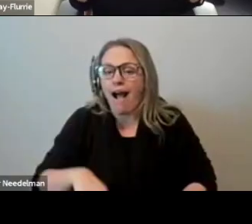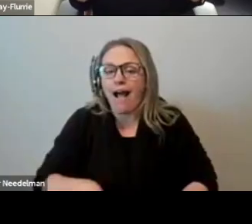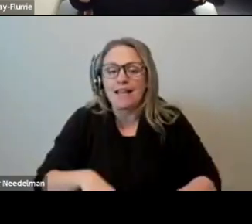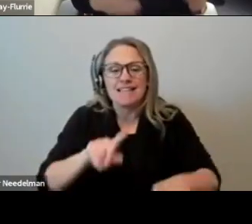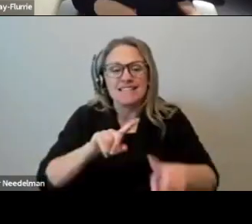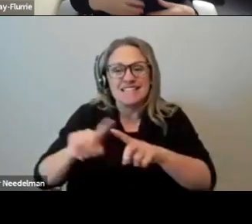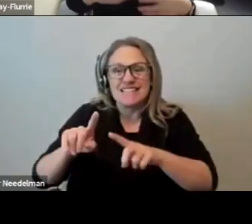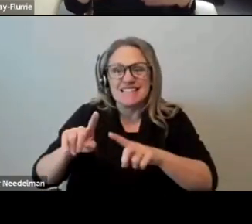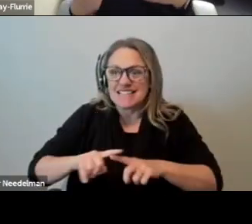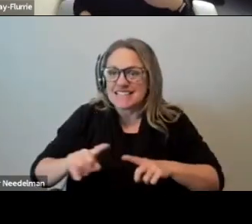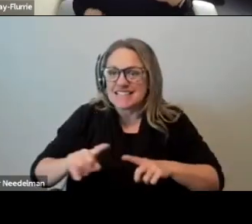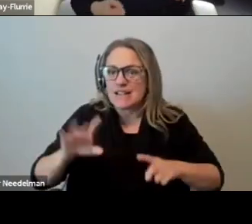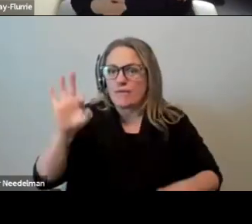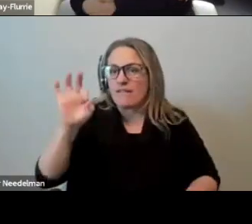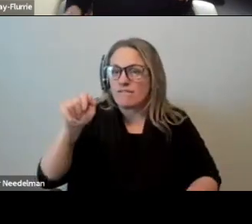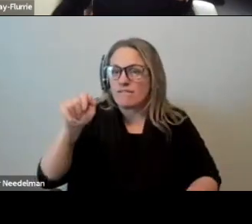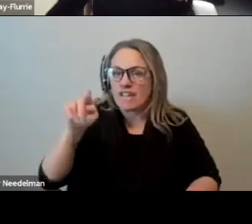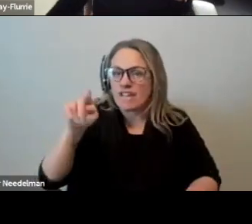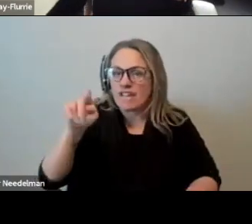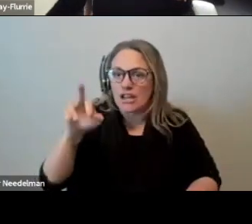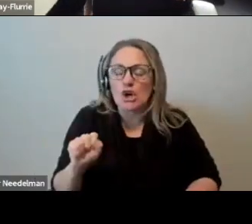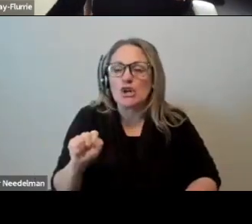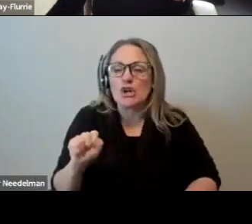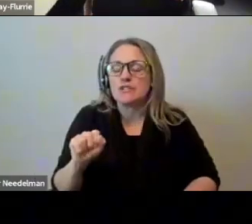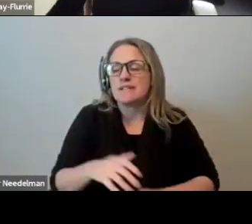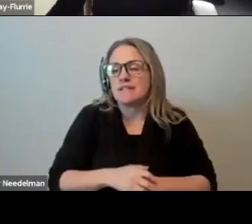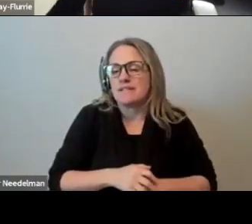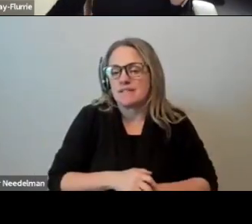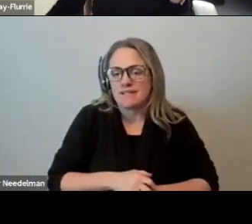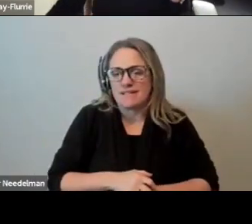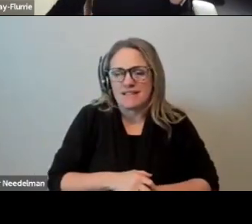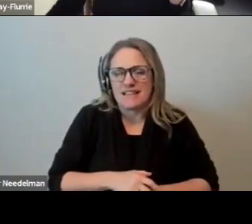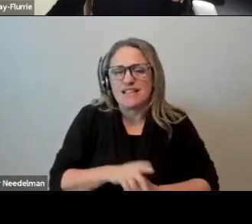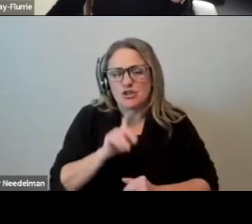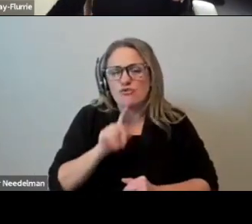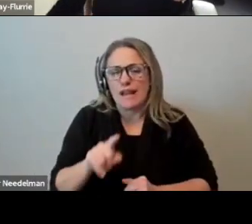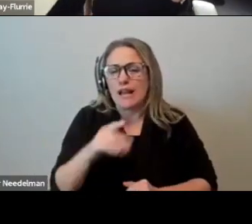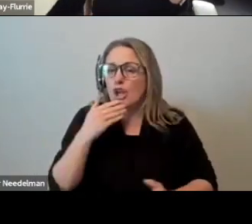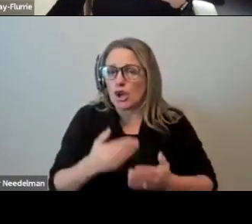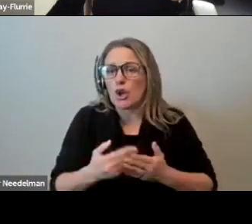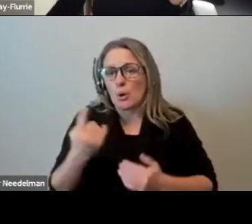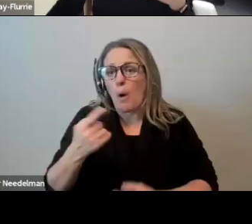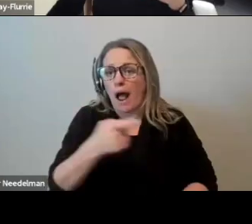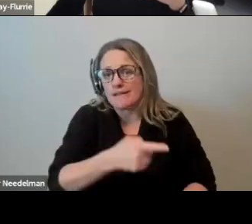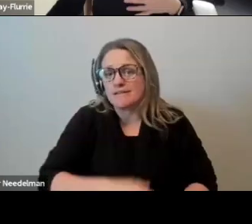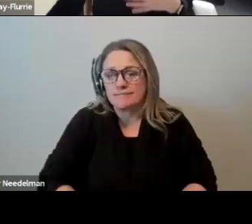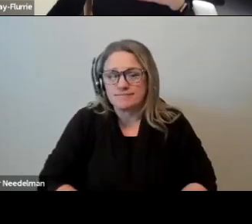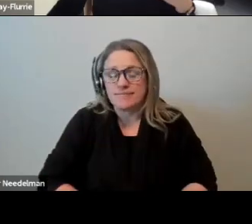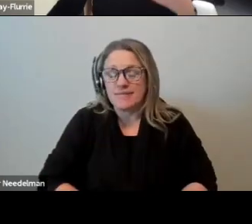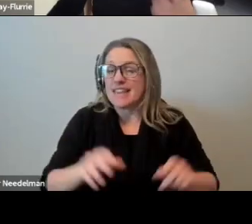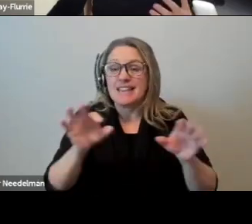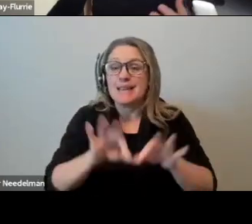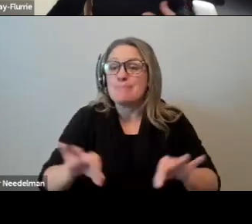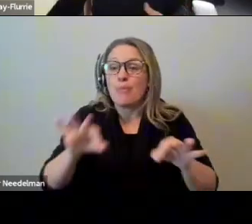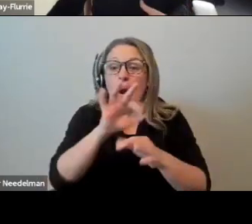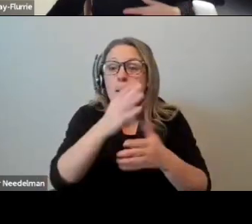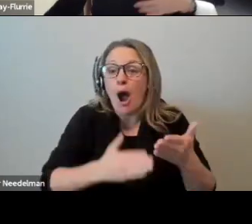to build responsibly and ethically. It's a really good one. And the most important part, it is free.